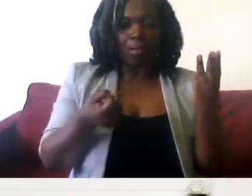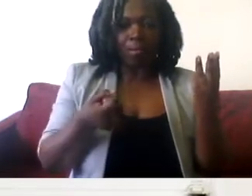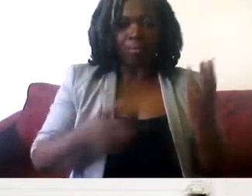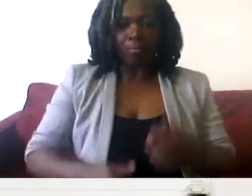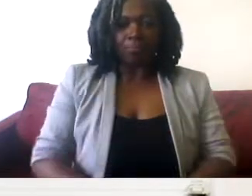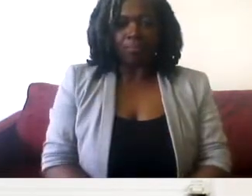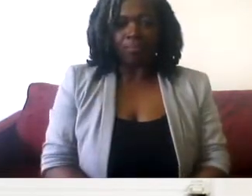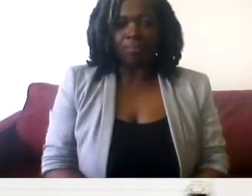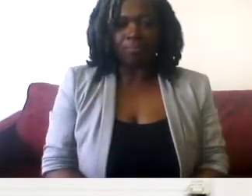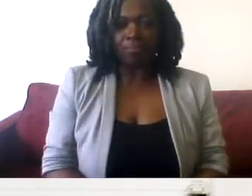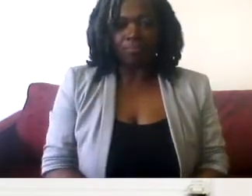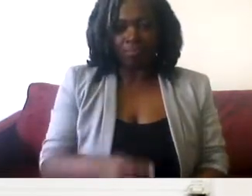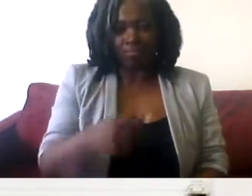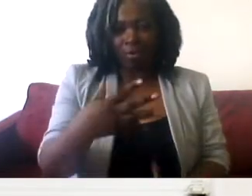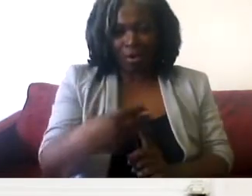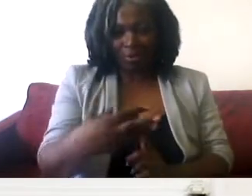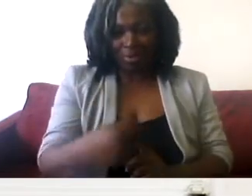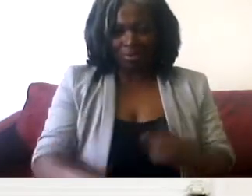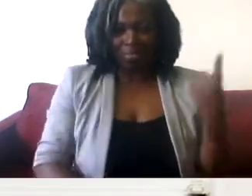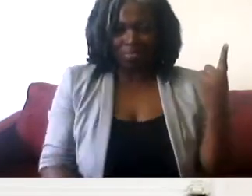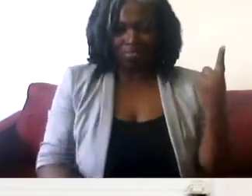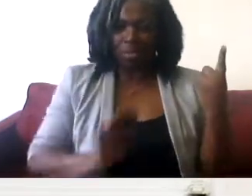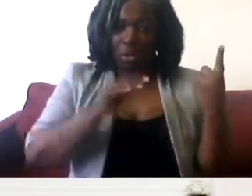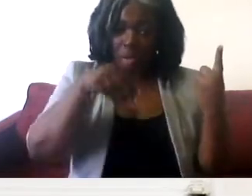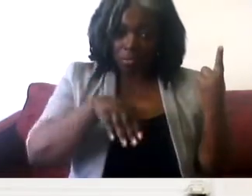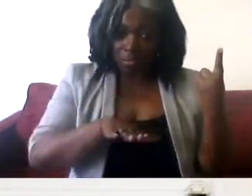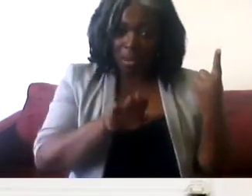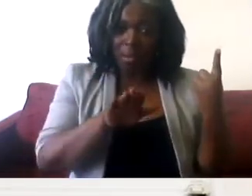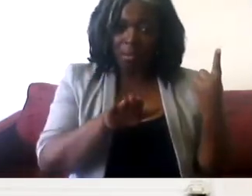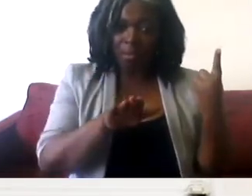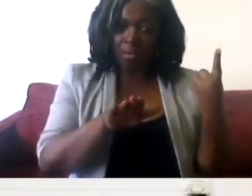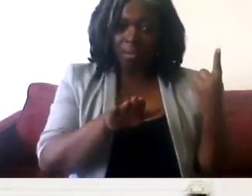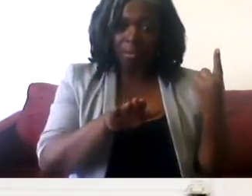and pull the third string. Repeat after